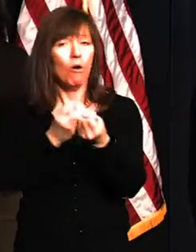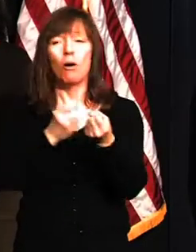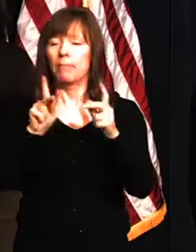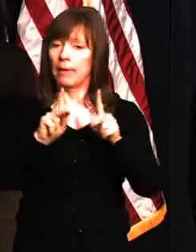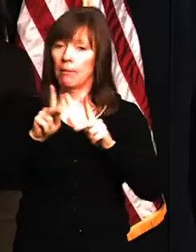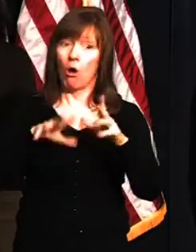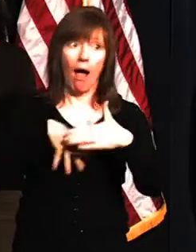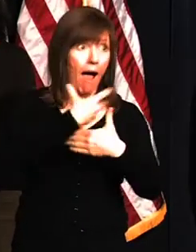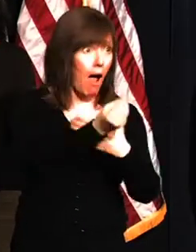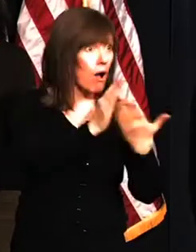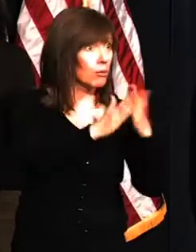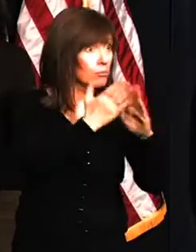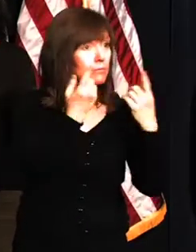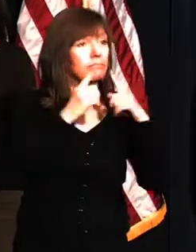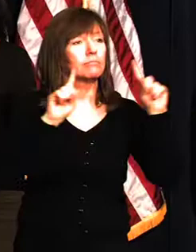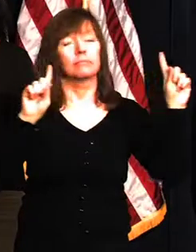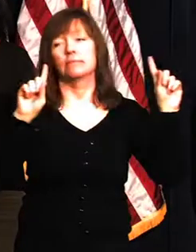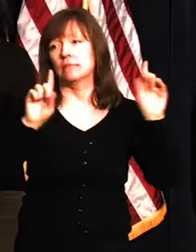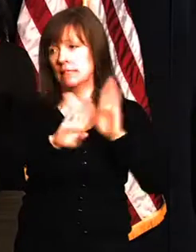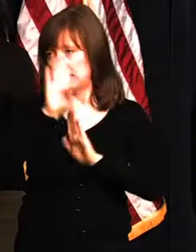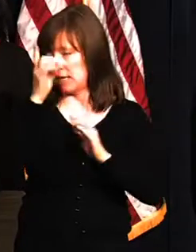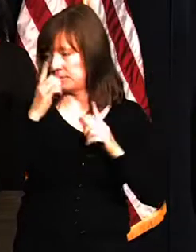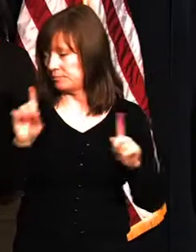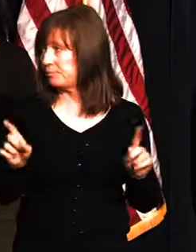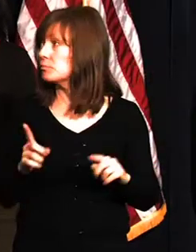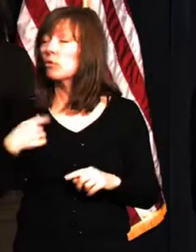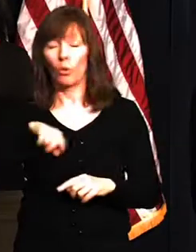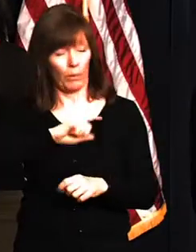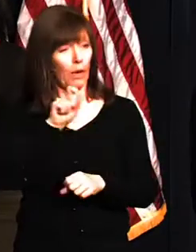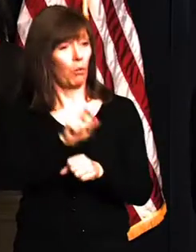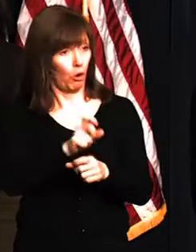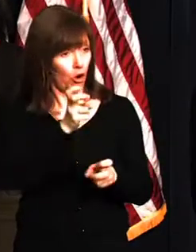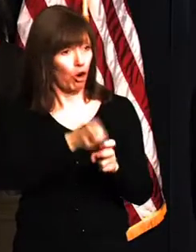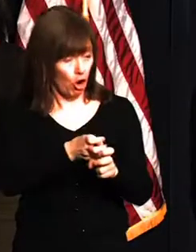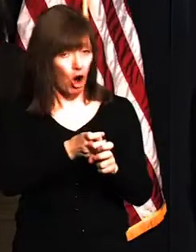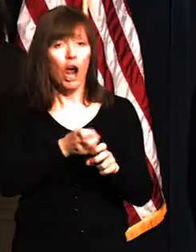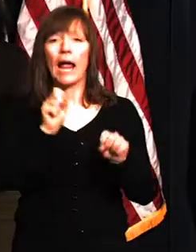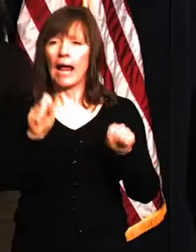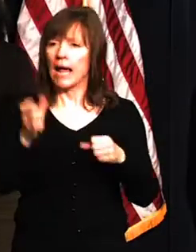in the community. We work very hard but we can work smarter and we need to work differently.